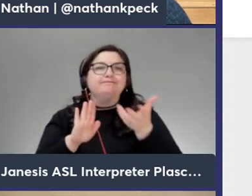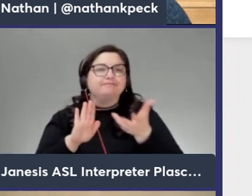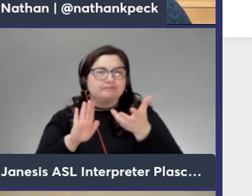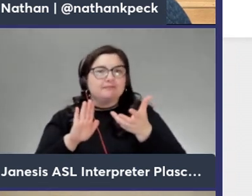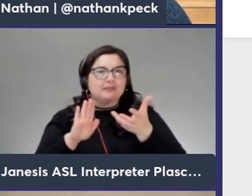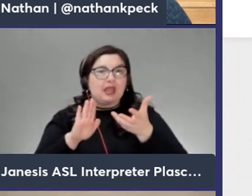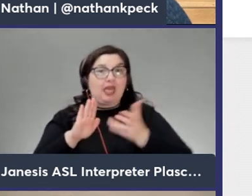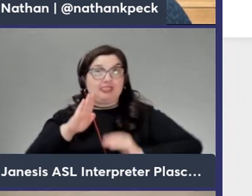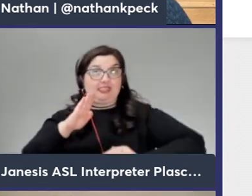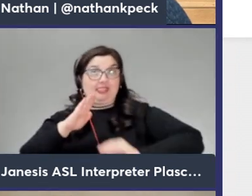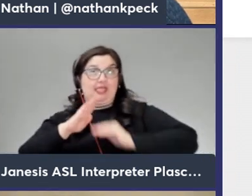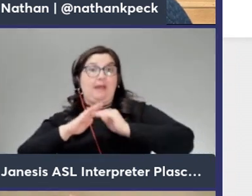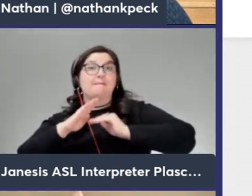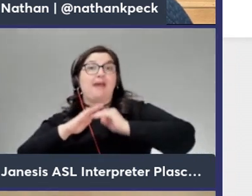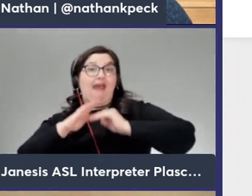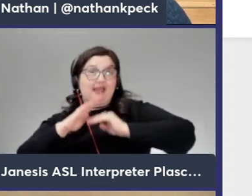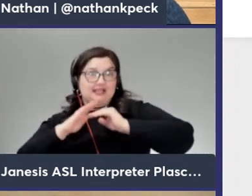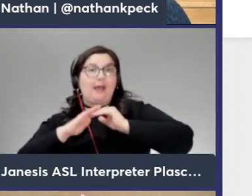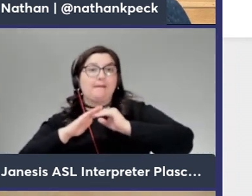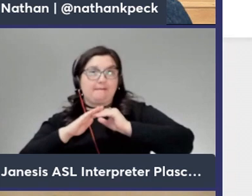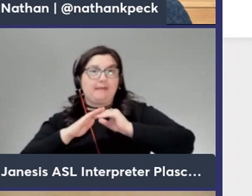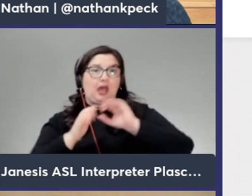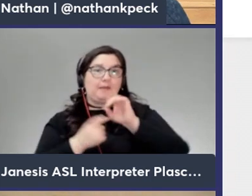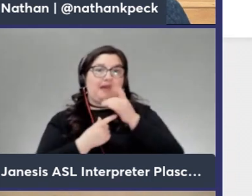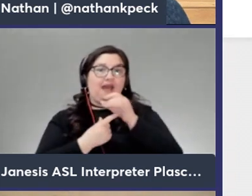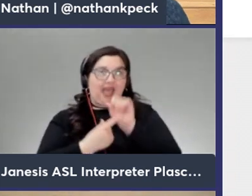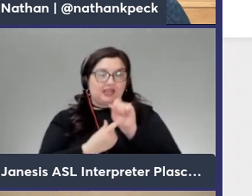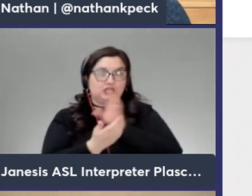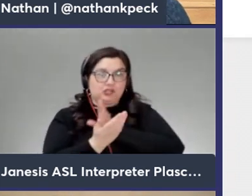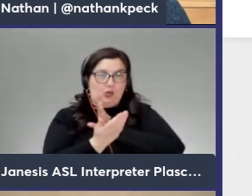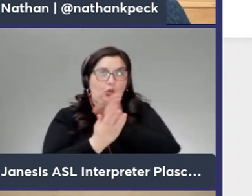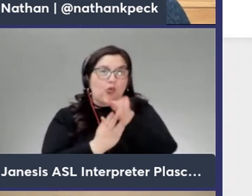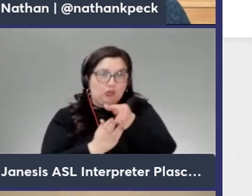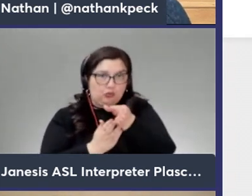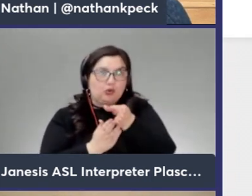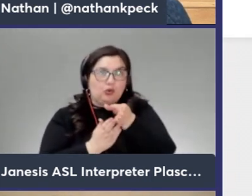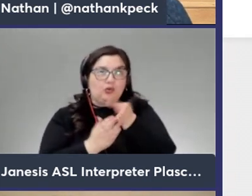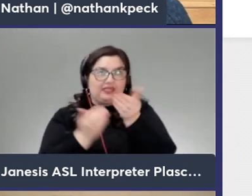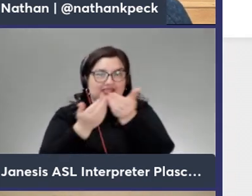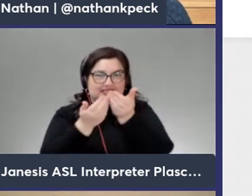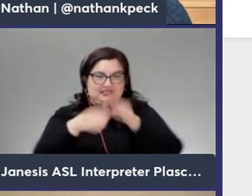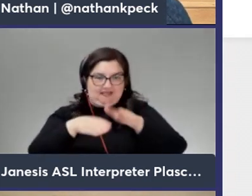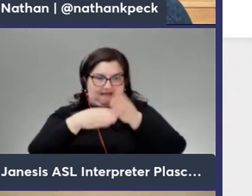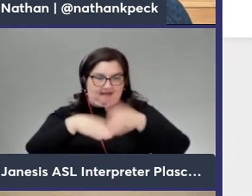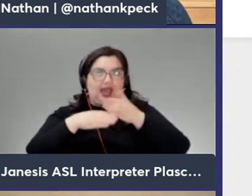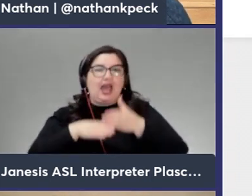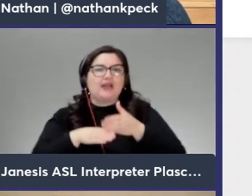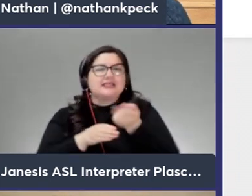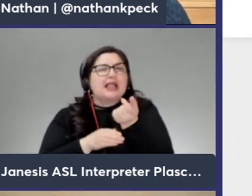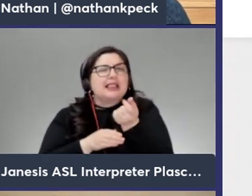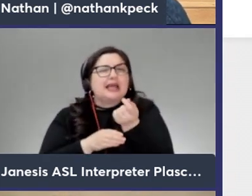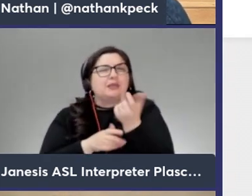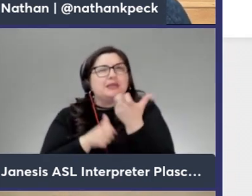number of edges that go through that slice. And it's a little bit difficult to picture all of this,